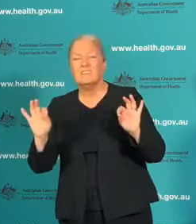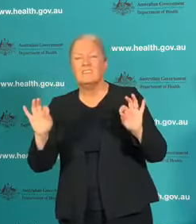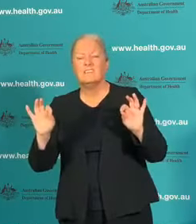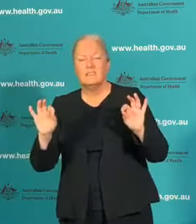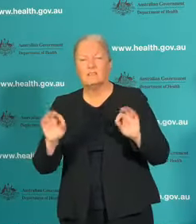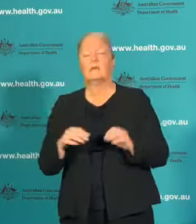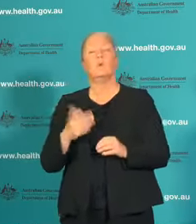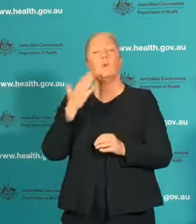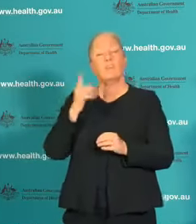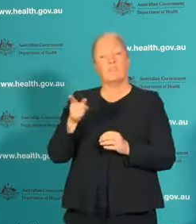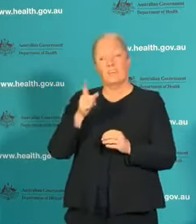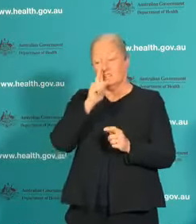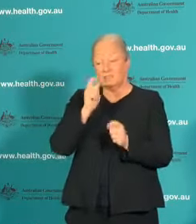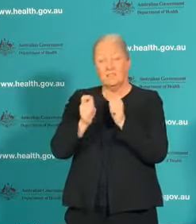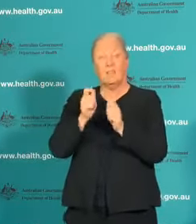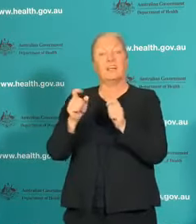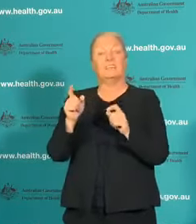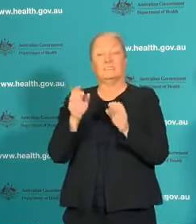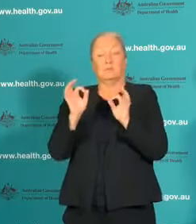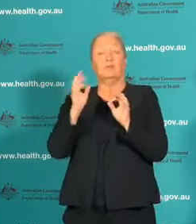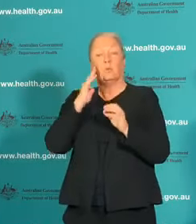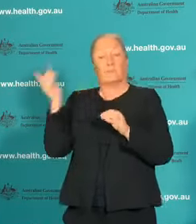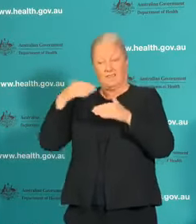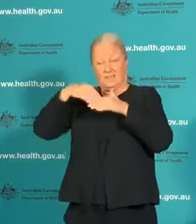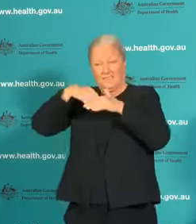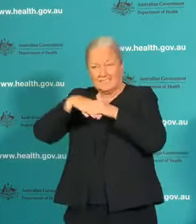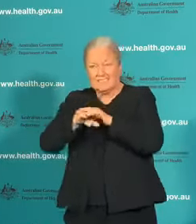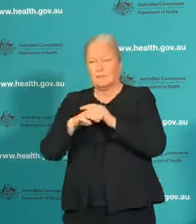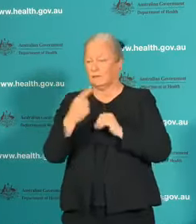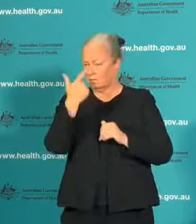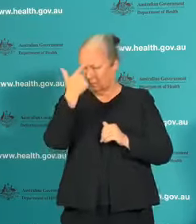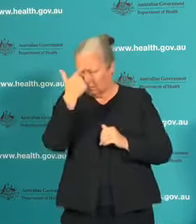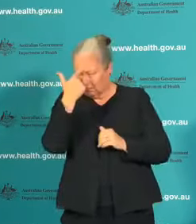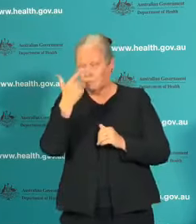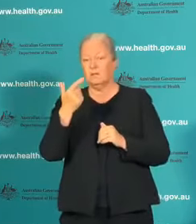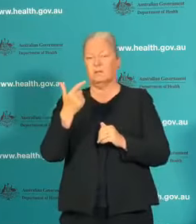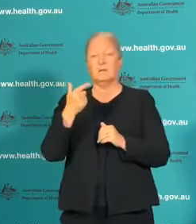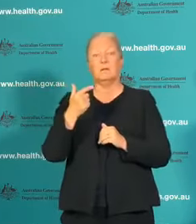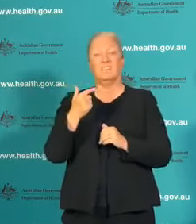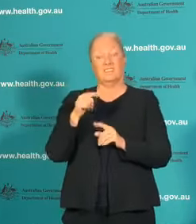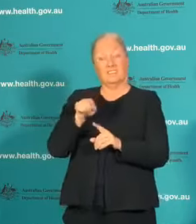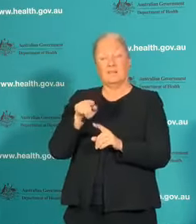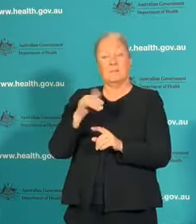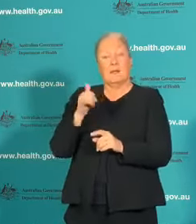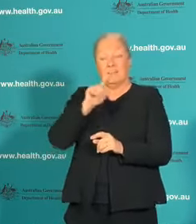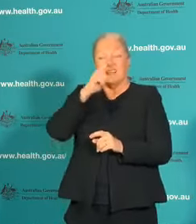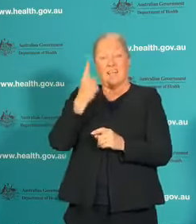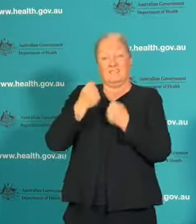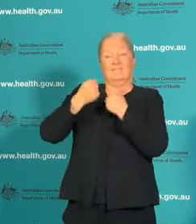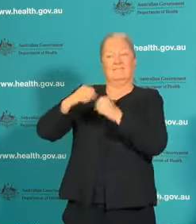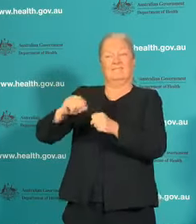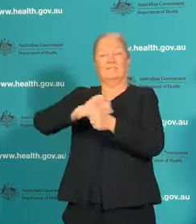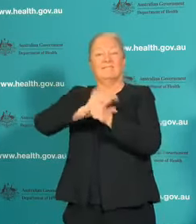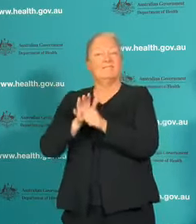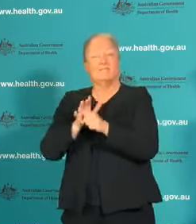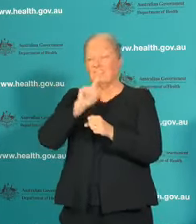introduced at the front door of the facility may not be able to prevent Coronavirus from getting inside.